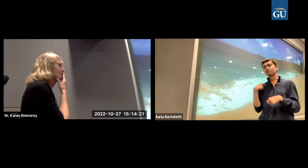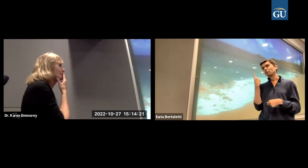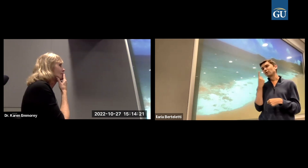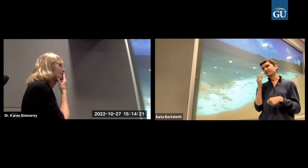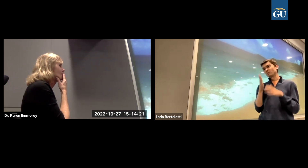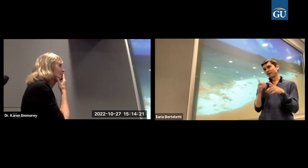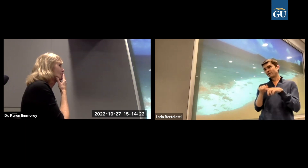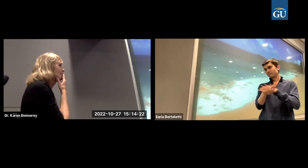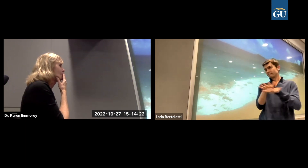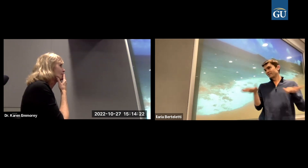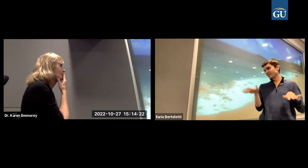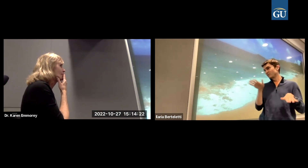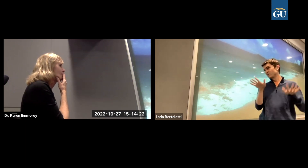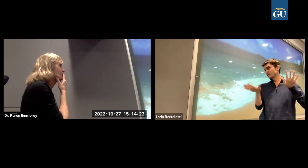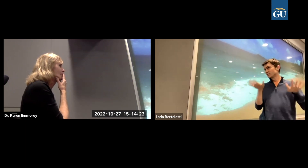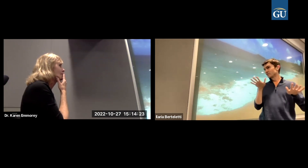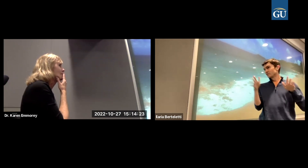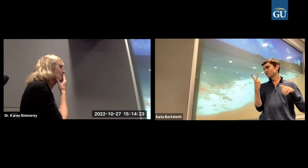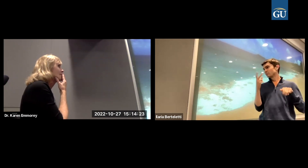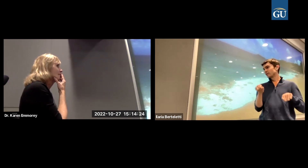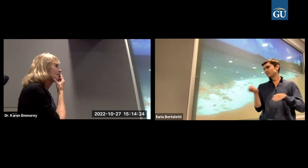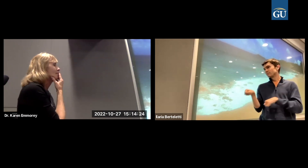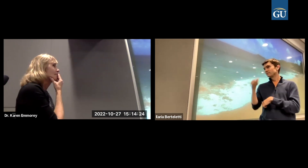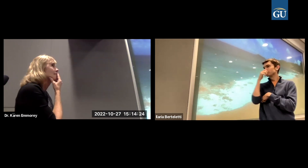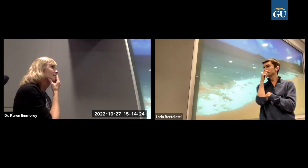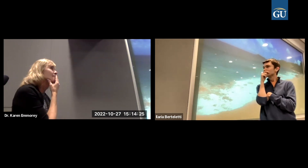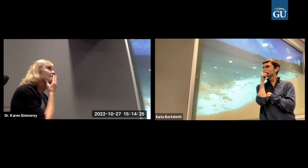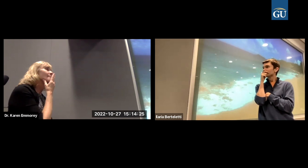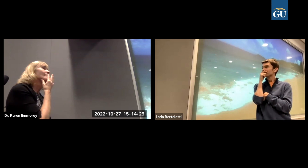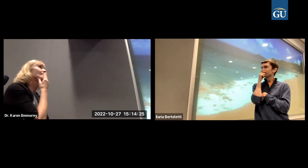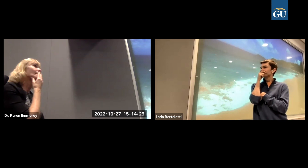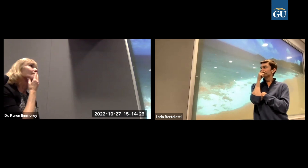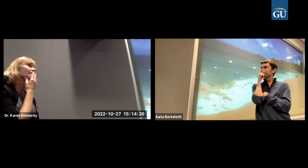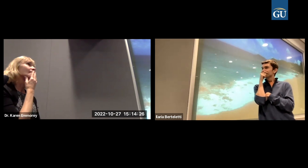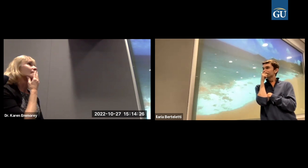good question. So let me. Just The basic idea is this is: